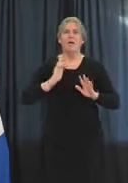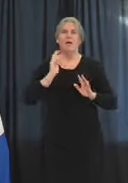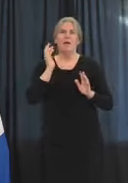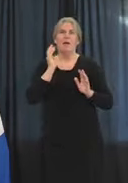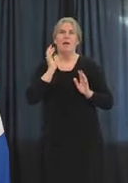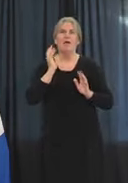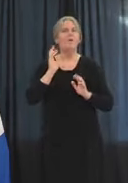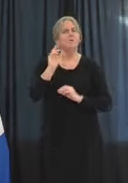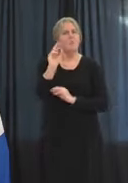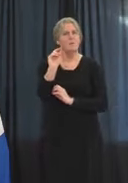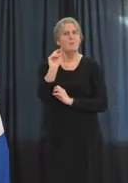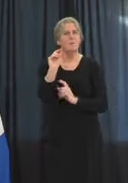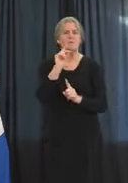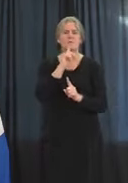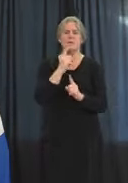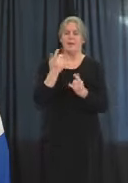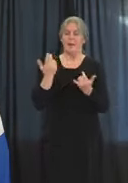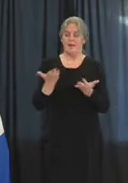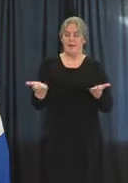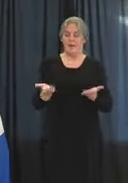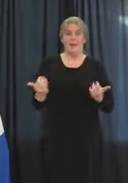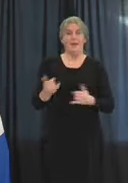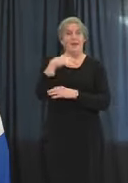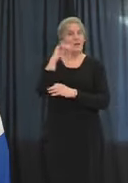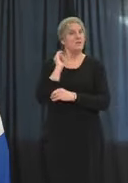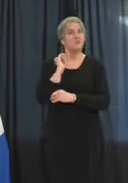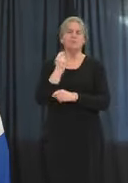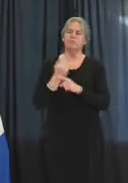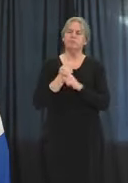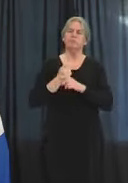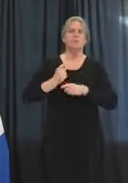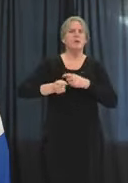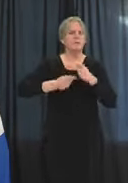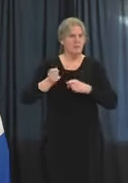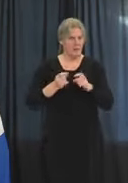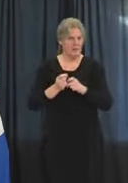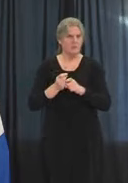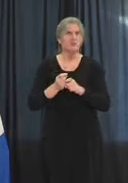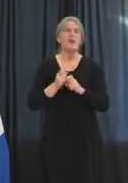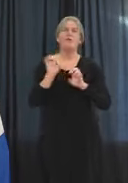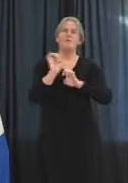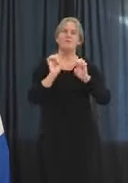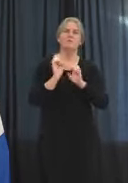The current situation in Yukon is being well-managed by the emergency coordination team, our